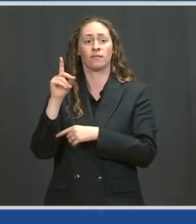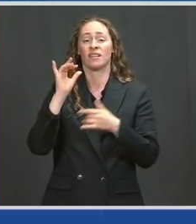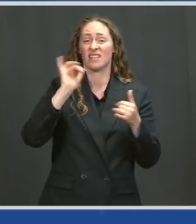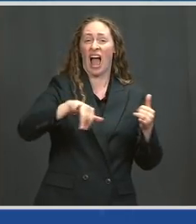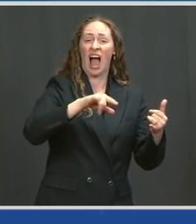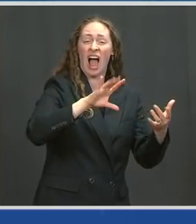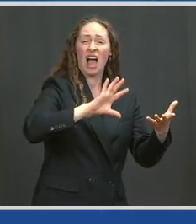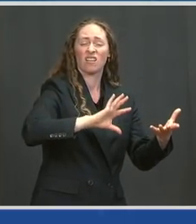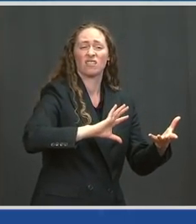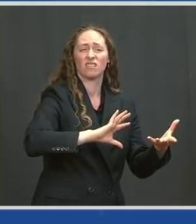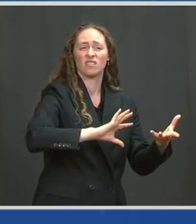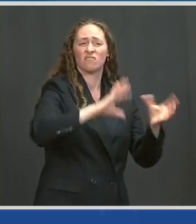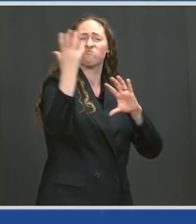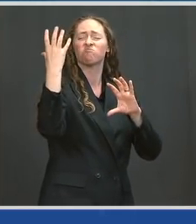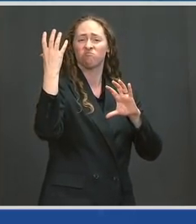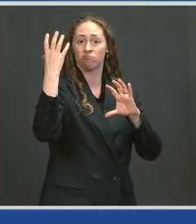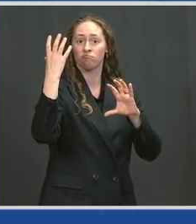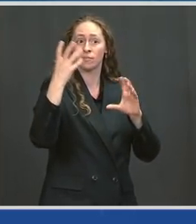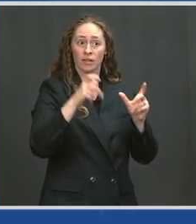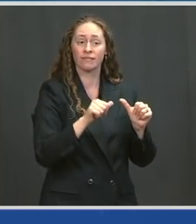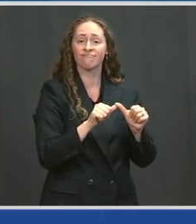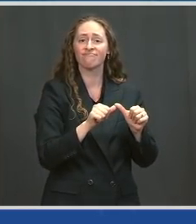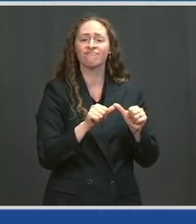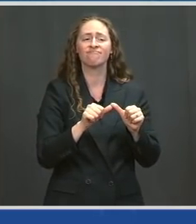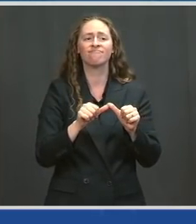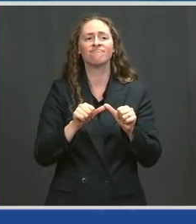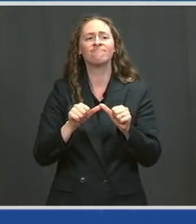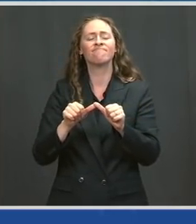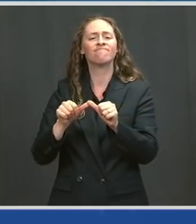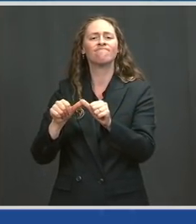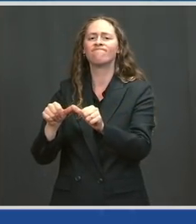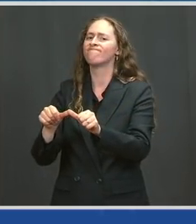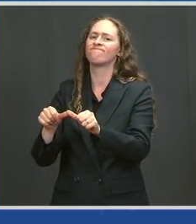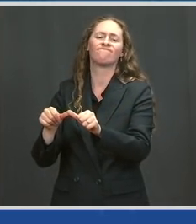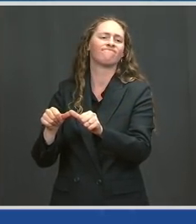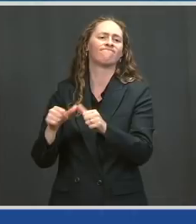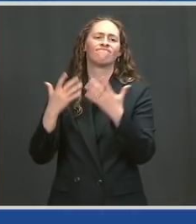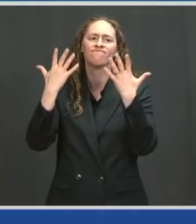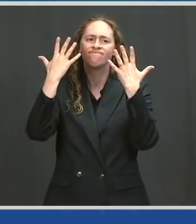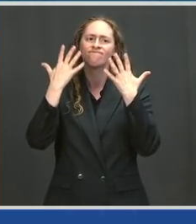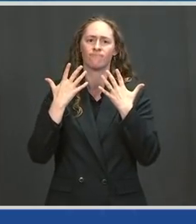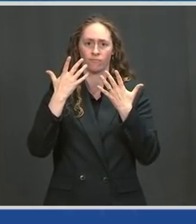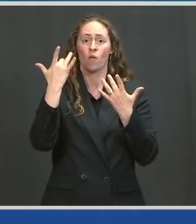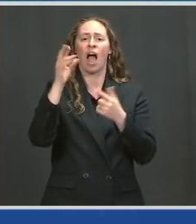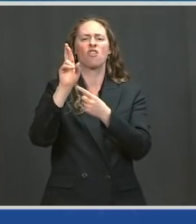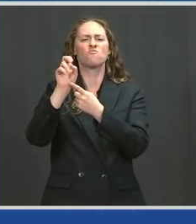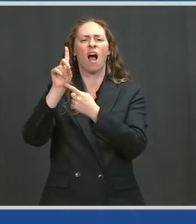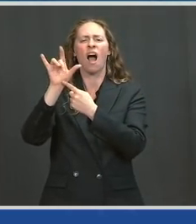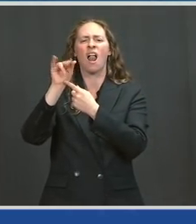Eventually, neighborhoods were redlined on maps, locking Black Tulsa out of home ownerships.